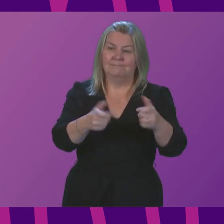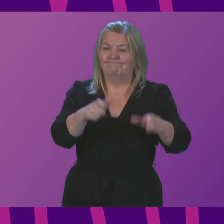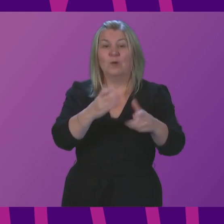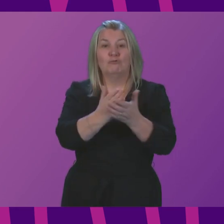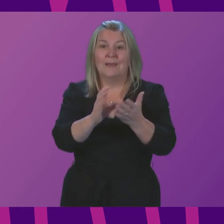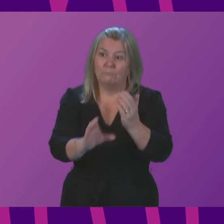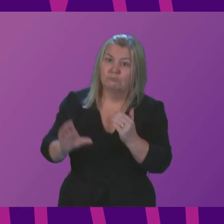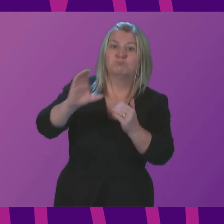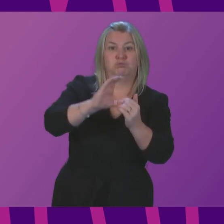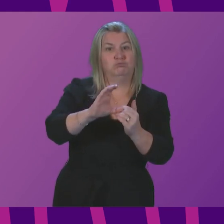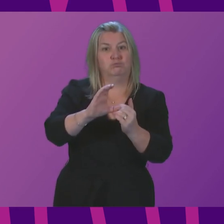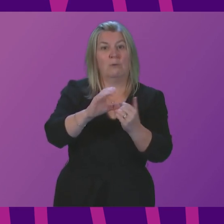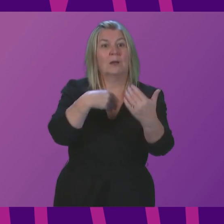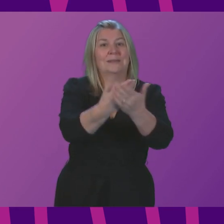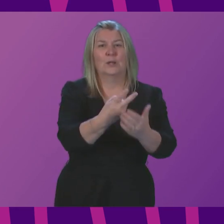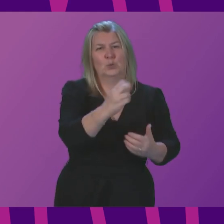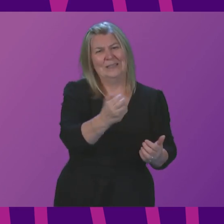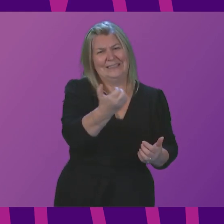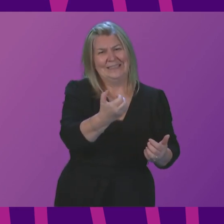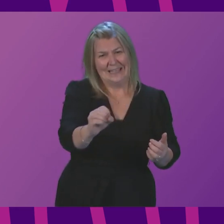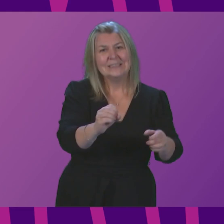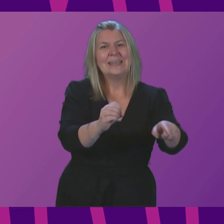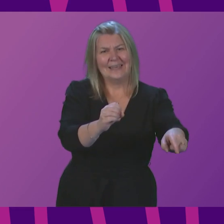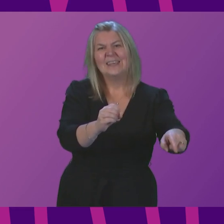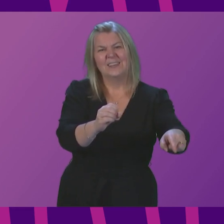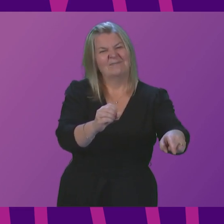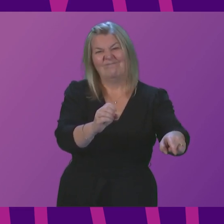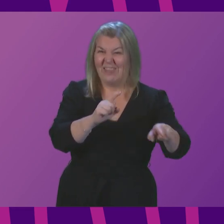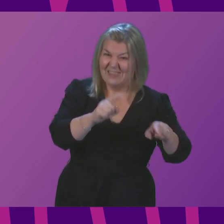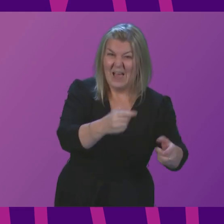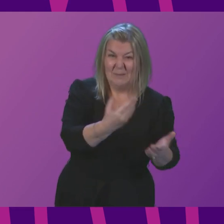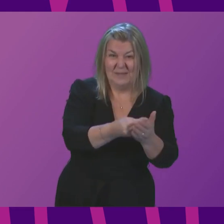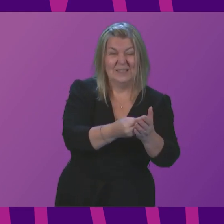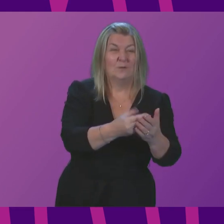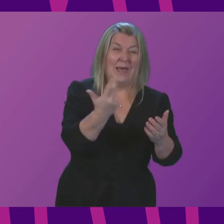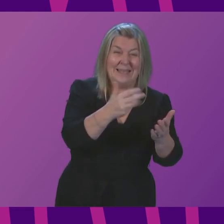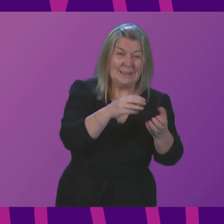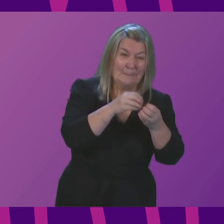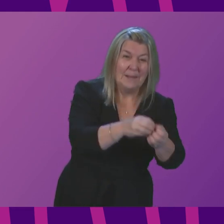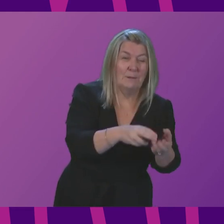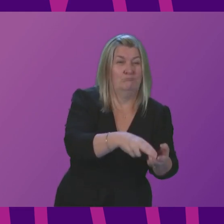2060. To date, the project costs for Hinkley have soared from £18 billion in 2016 to £23